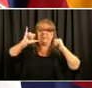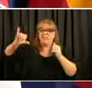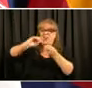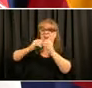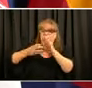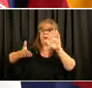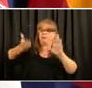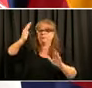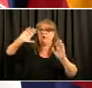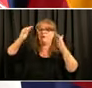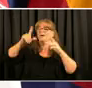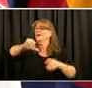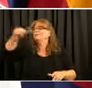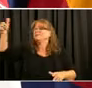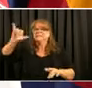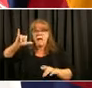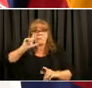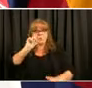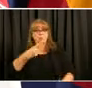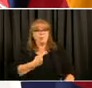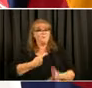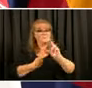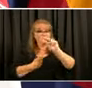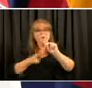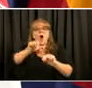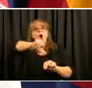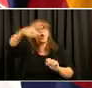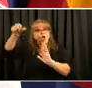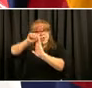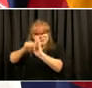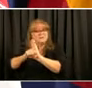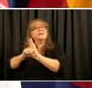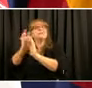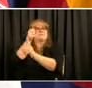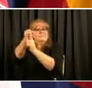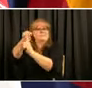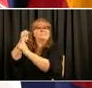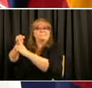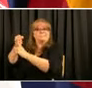and working closely with those communities to to figure out how we can really work to limit